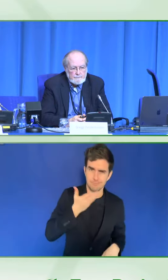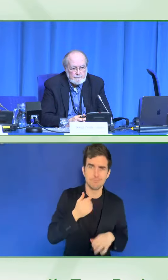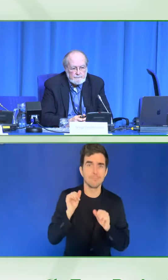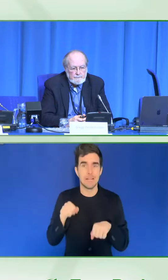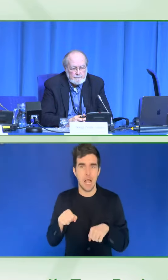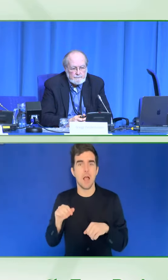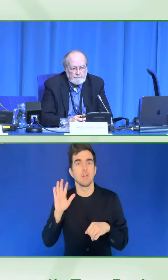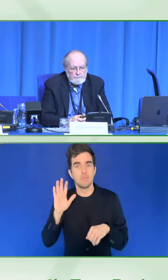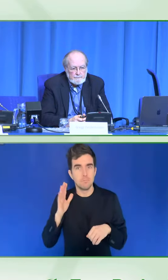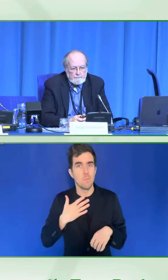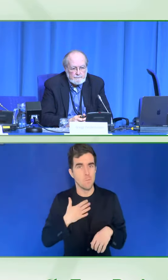Congratulations on that.